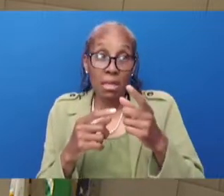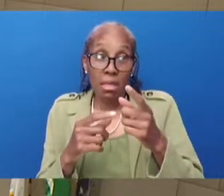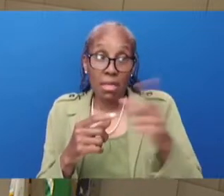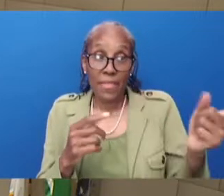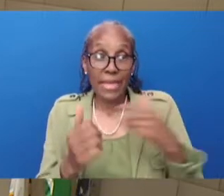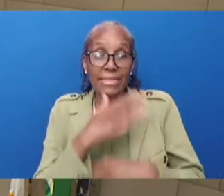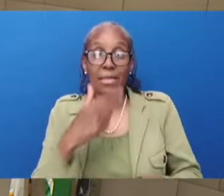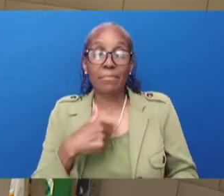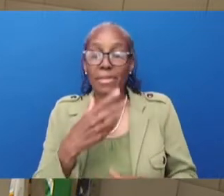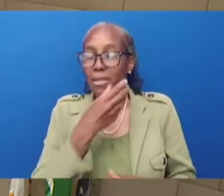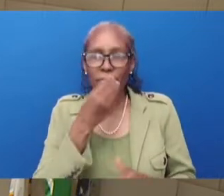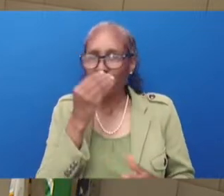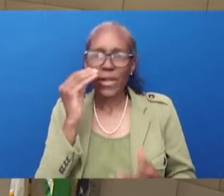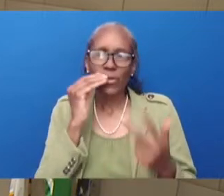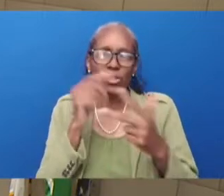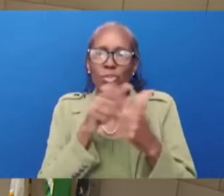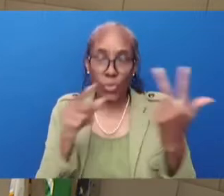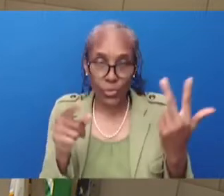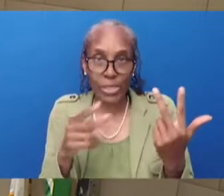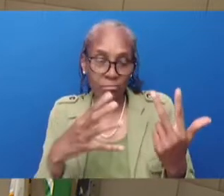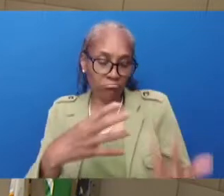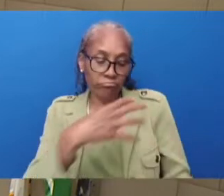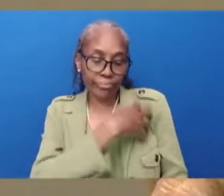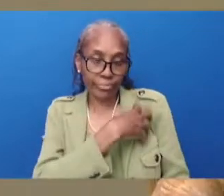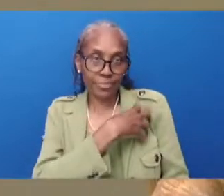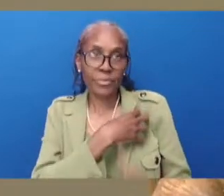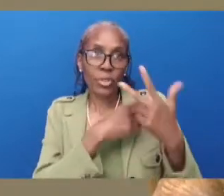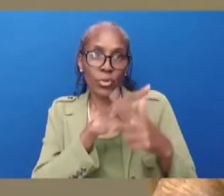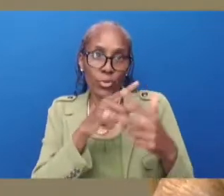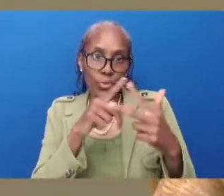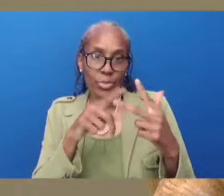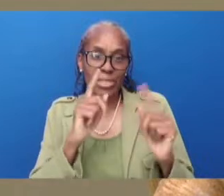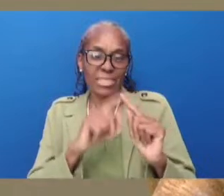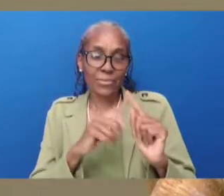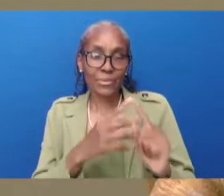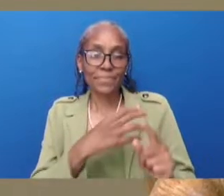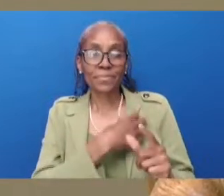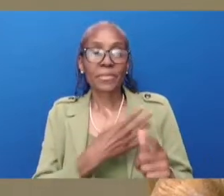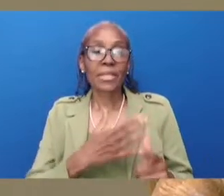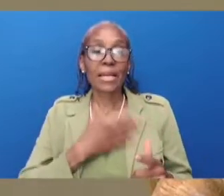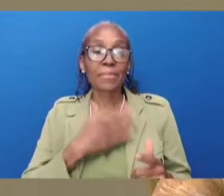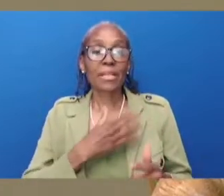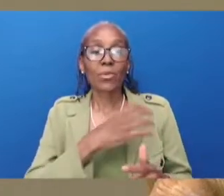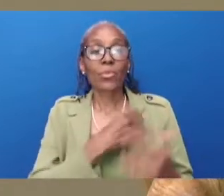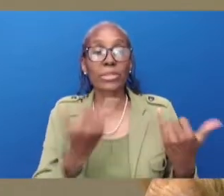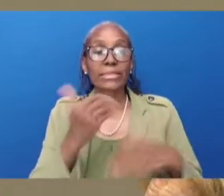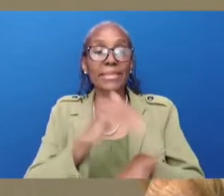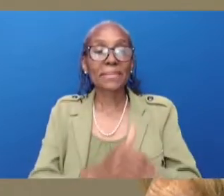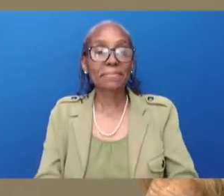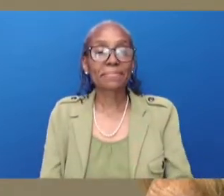SAY THAT.